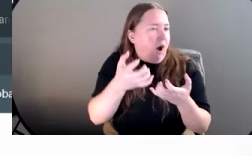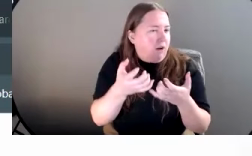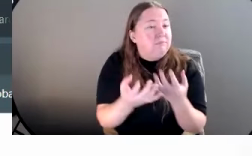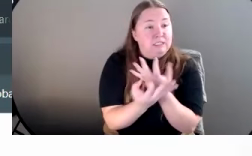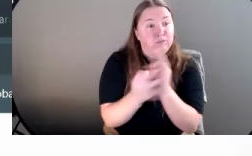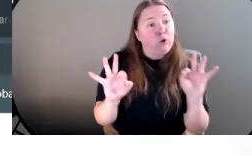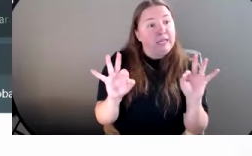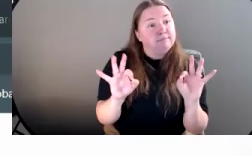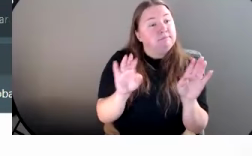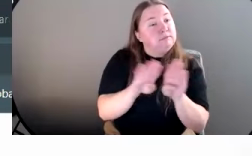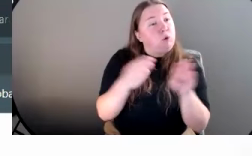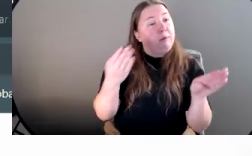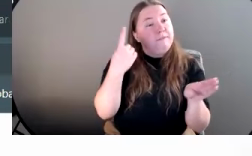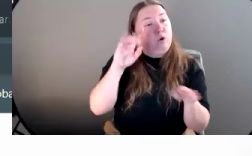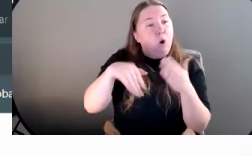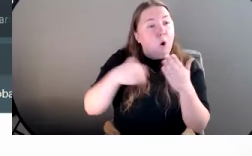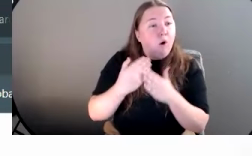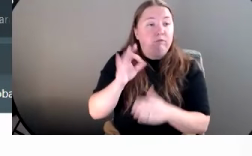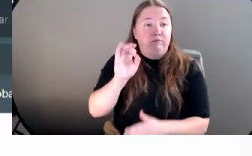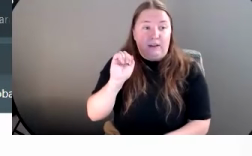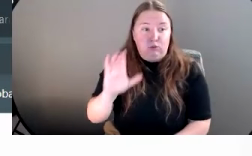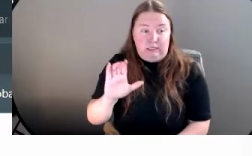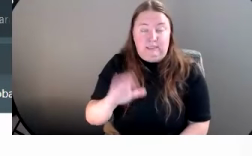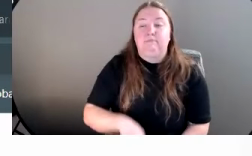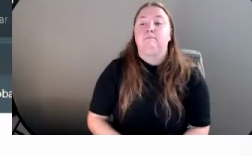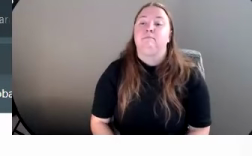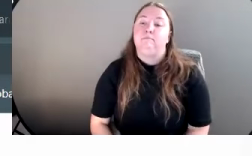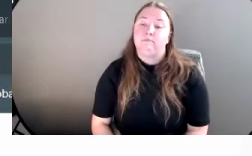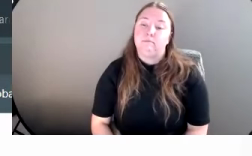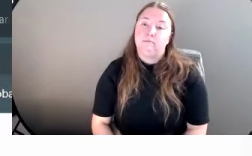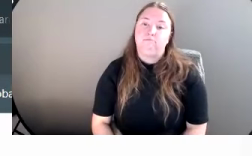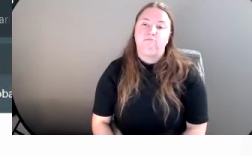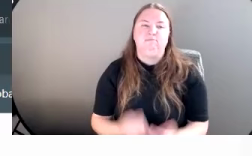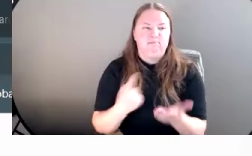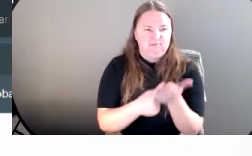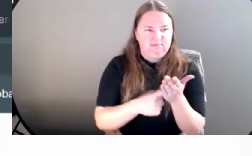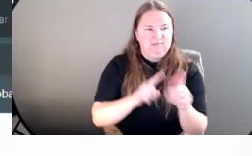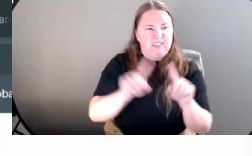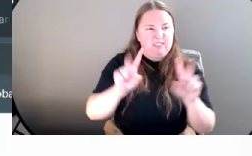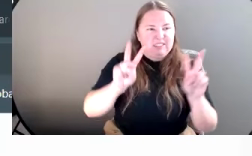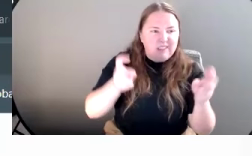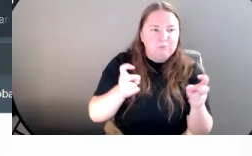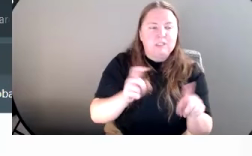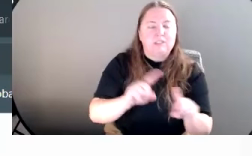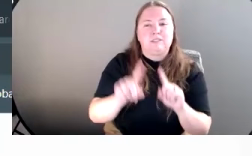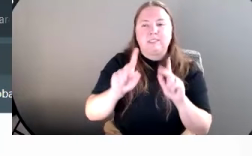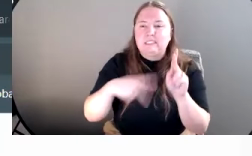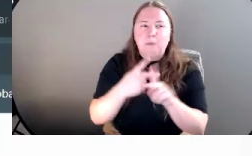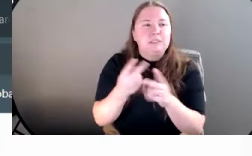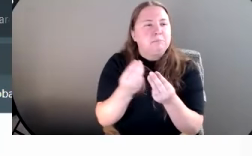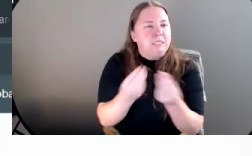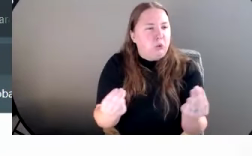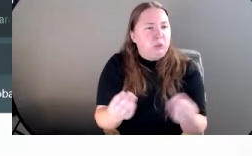These are open to all faculty. And they cover different subjects, different types of, materials.